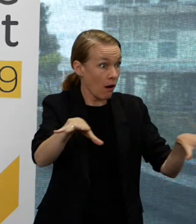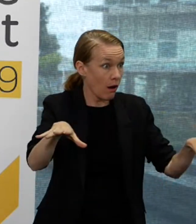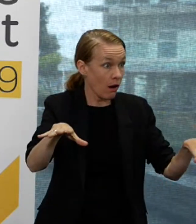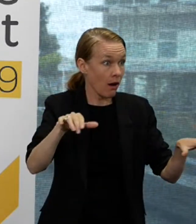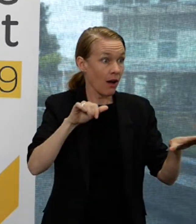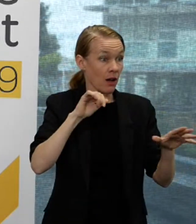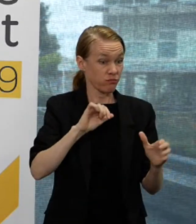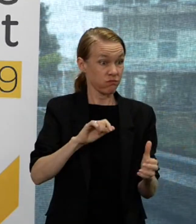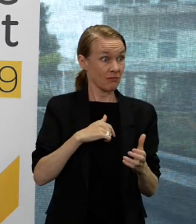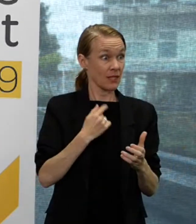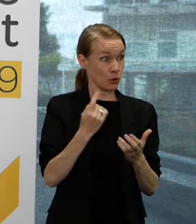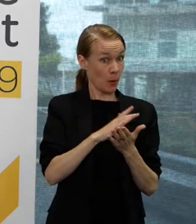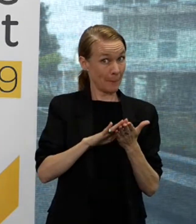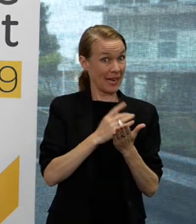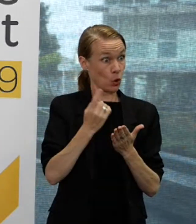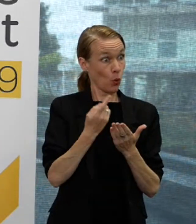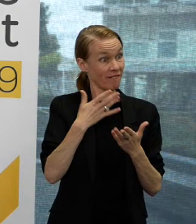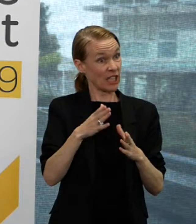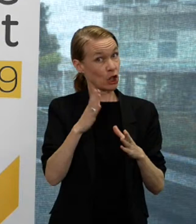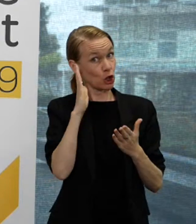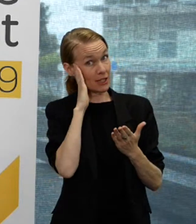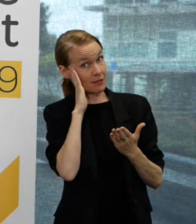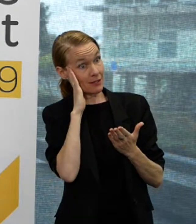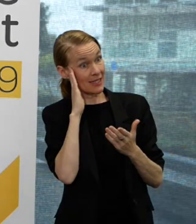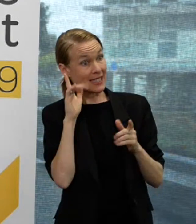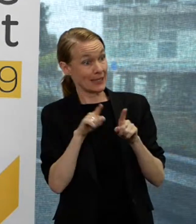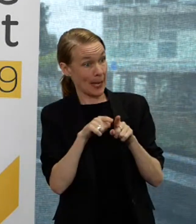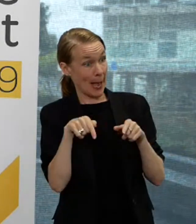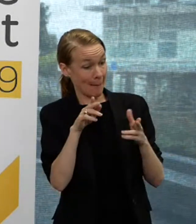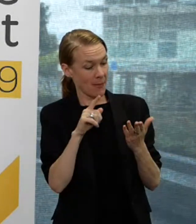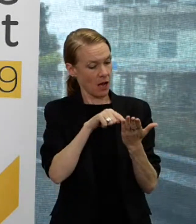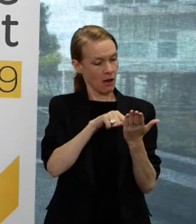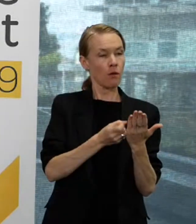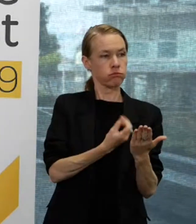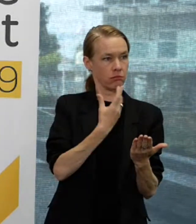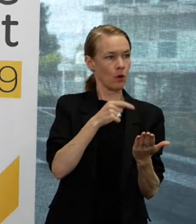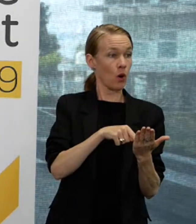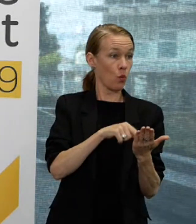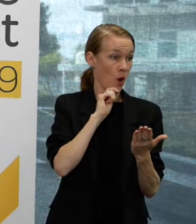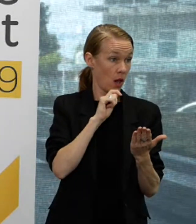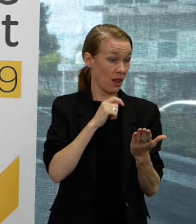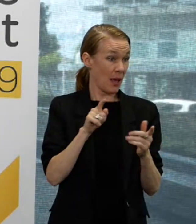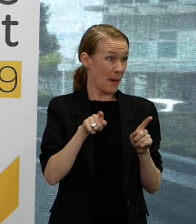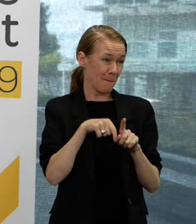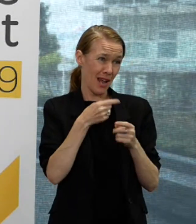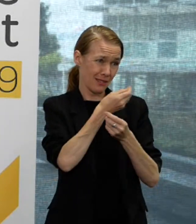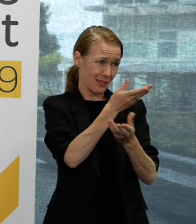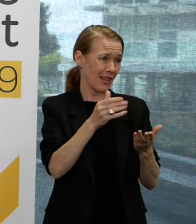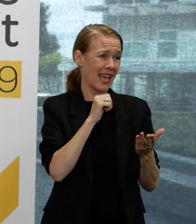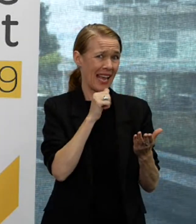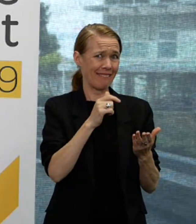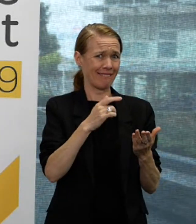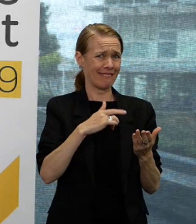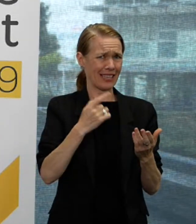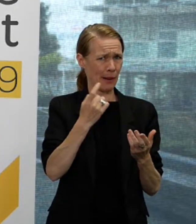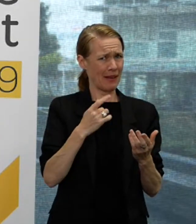including those who might have stayed at those establishments is, if you become symptomatic, seek advice quickly and get a test.